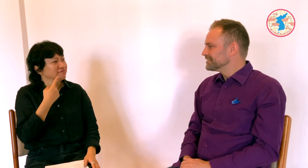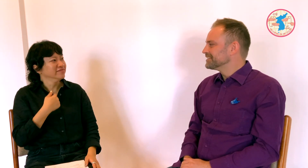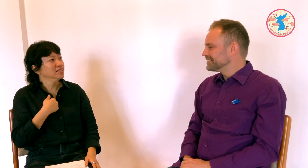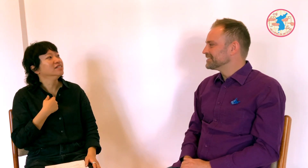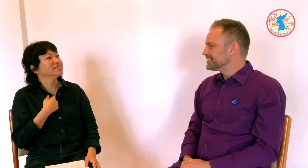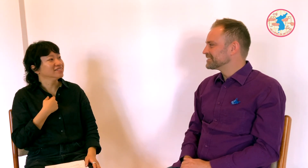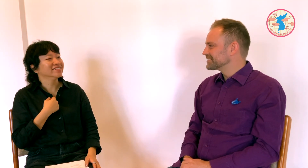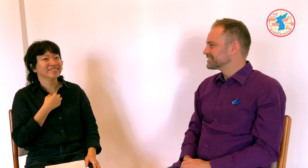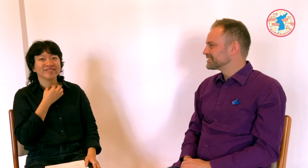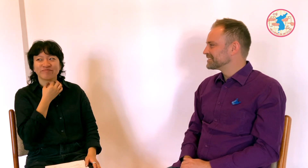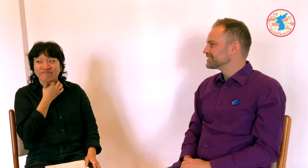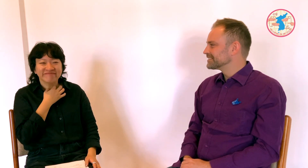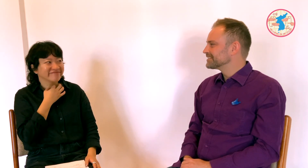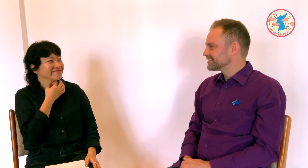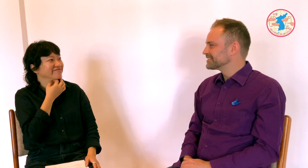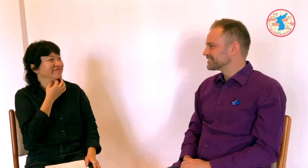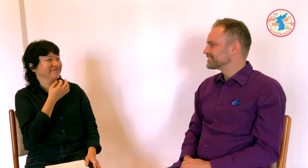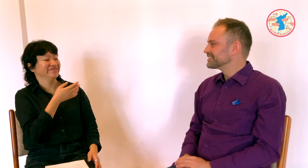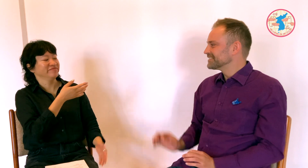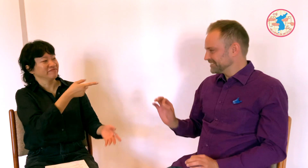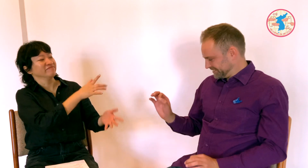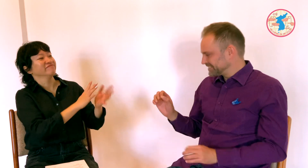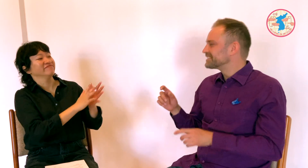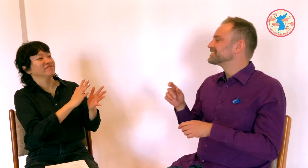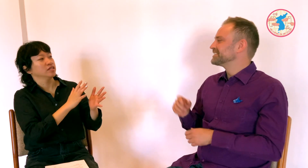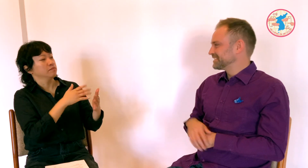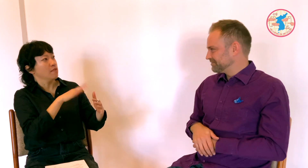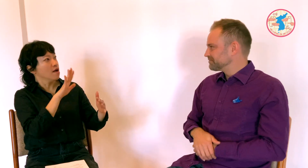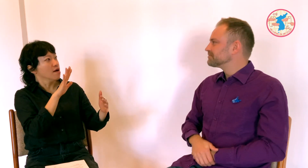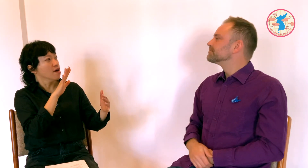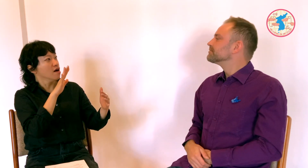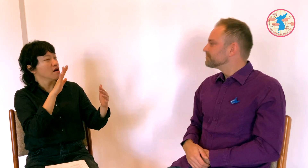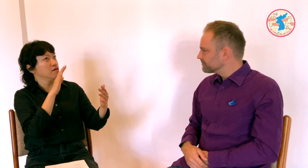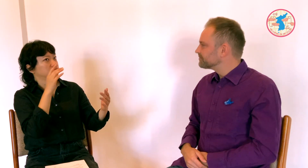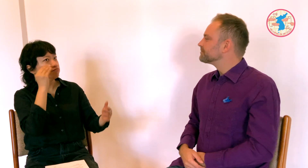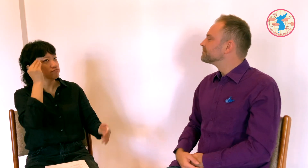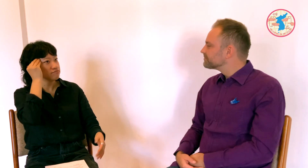I was definitely insecure at first. You patiently urged me to learn more and I got more comfortable and confident.